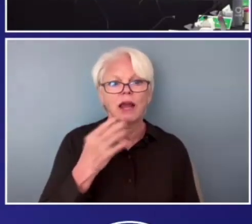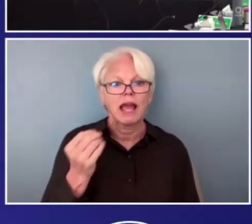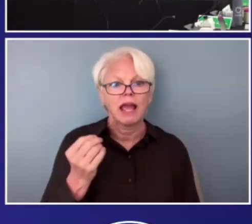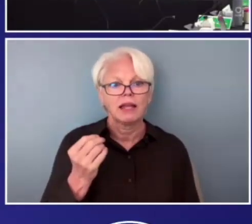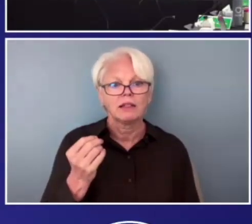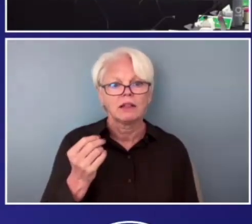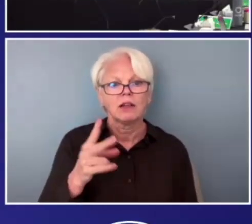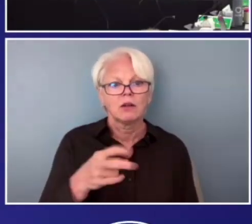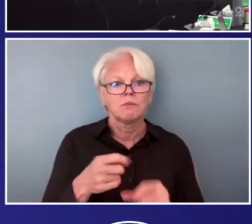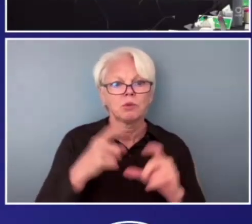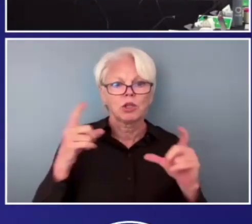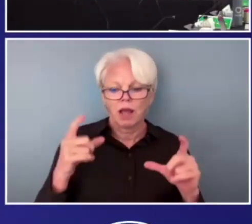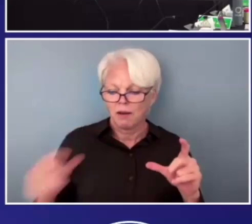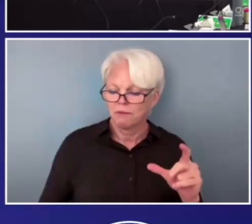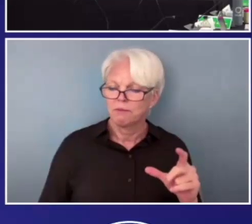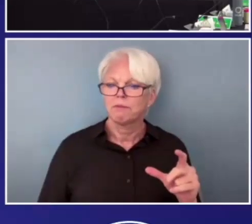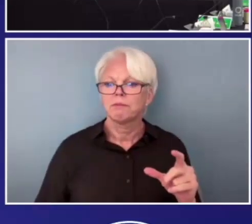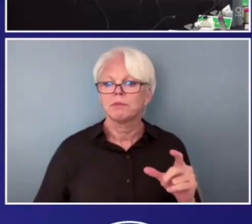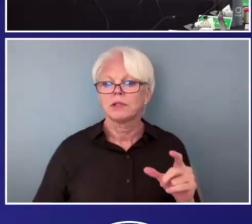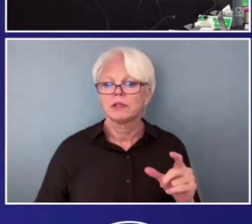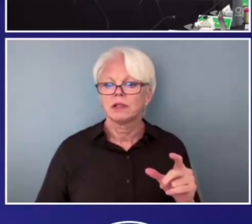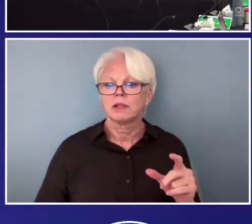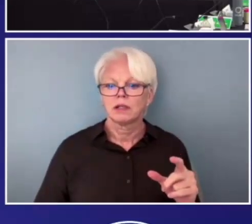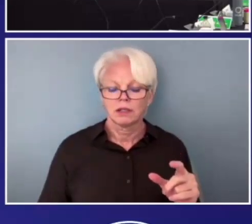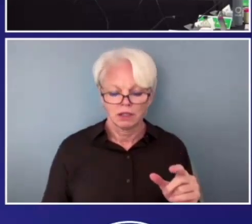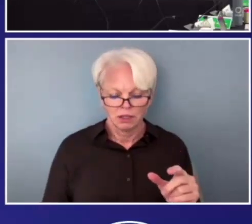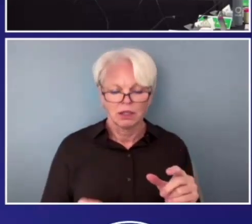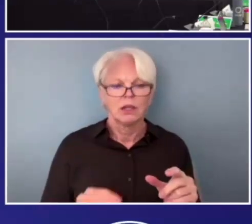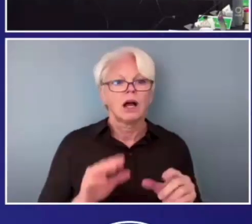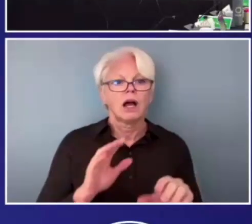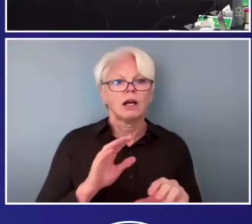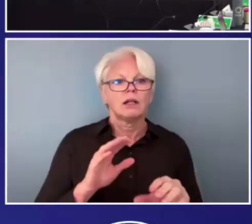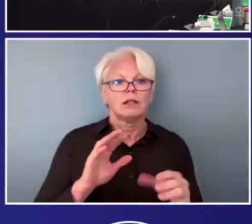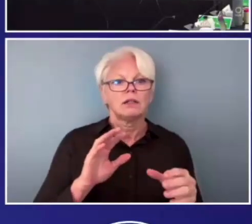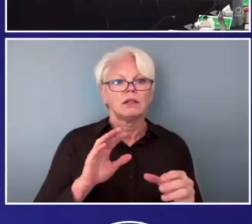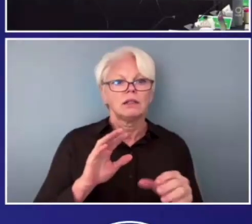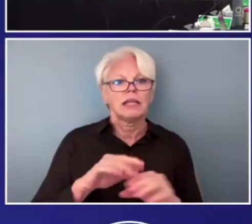in the regulatory text online section